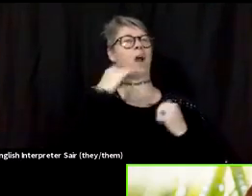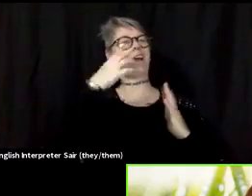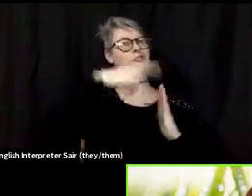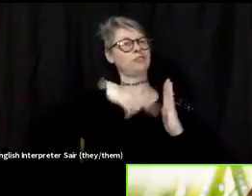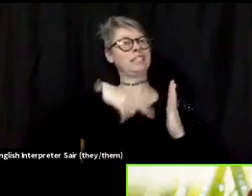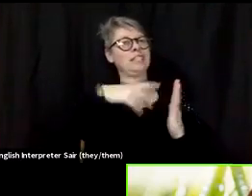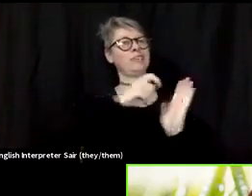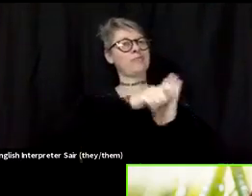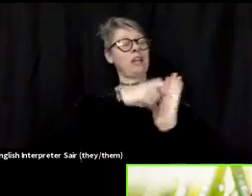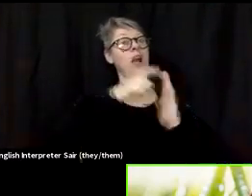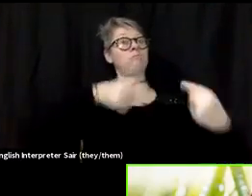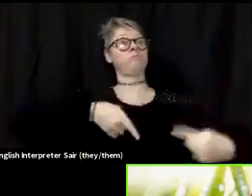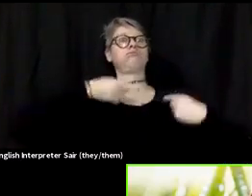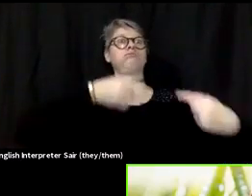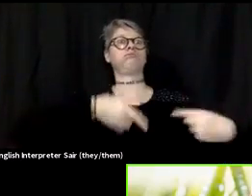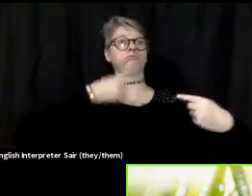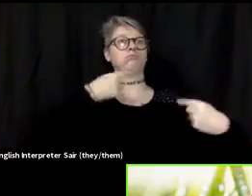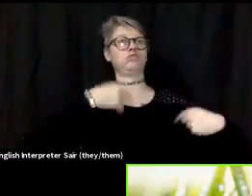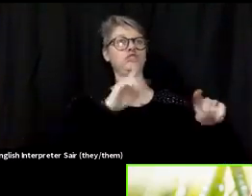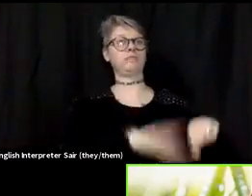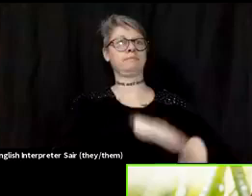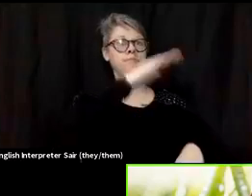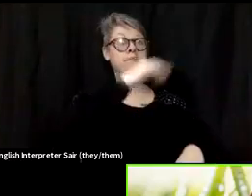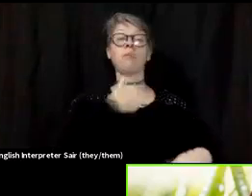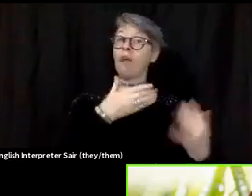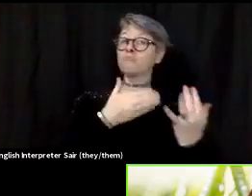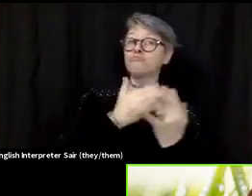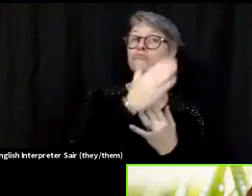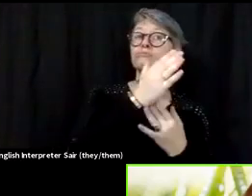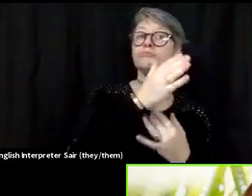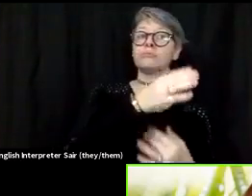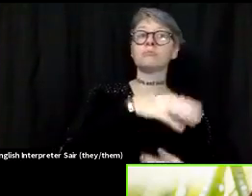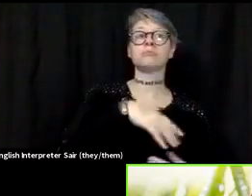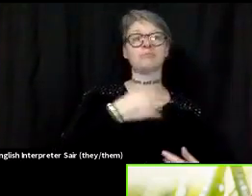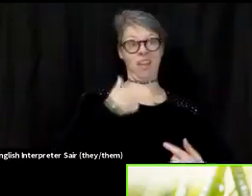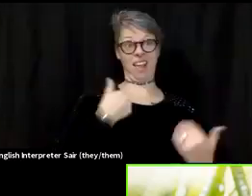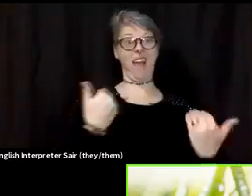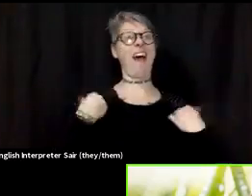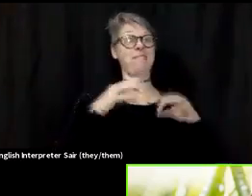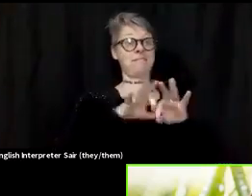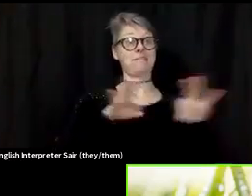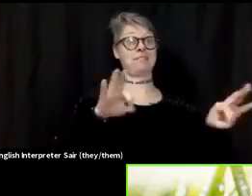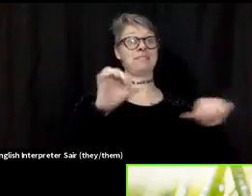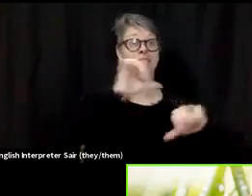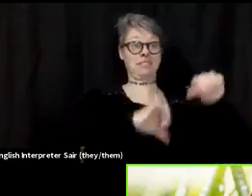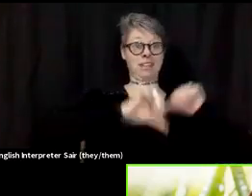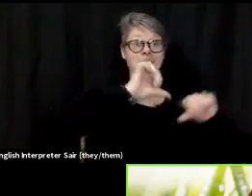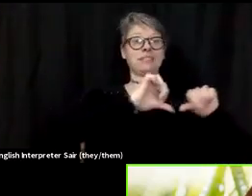the reading and writing aspects the reading and writing aspects. And I made it through a hat And I made it through I have a